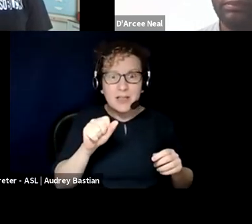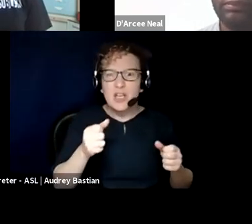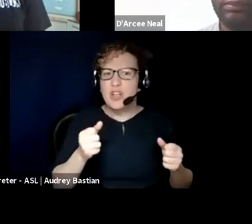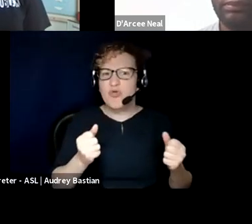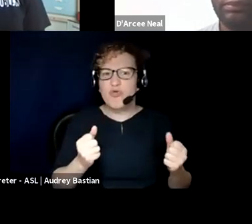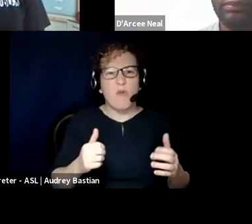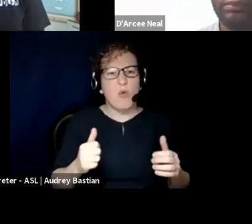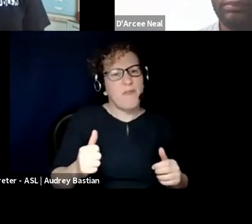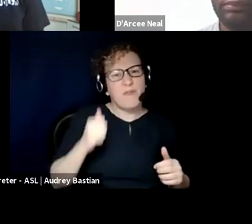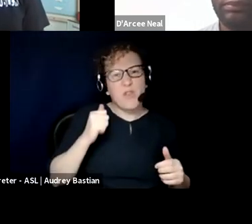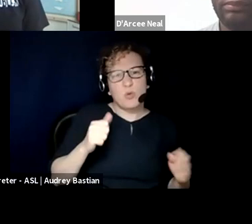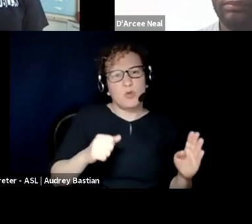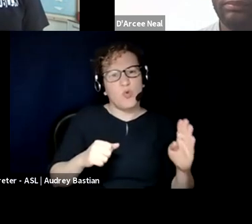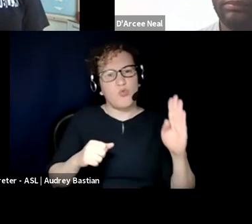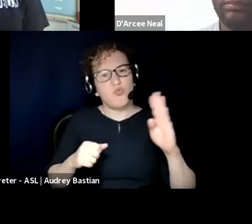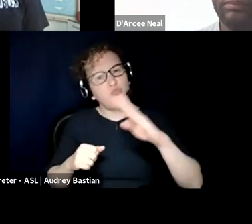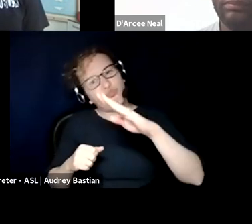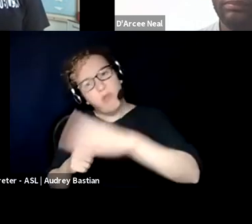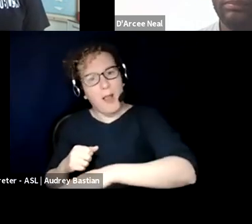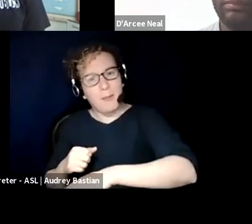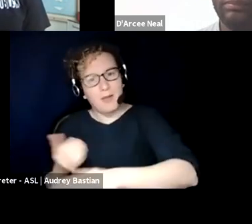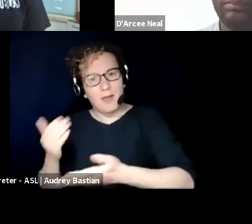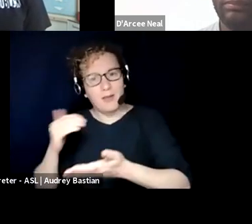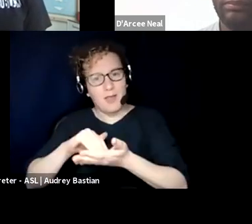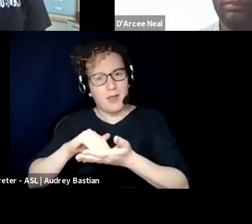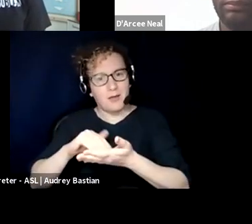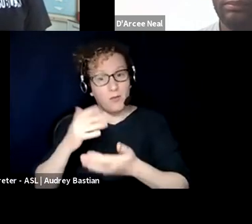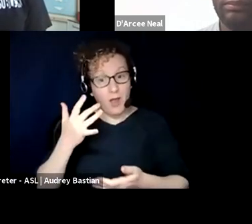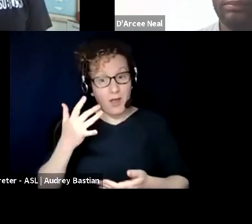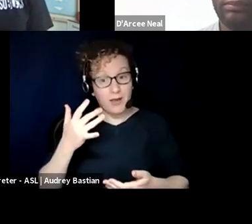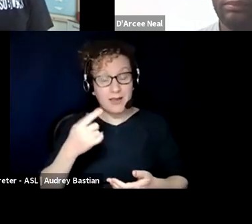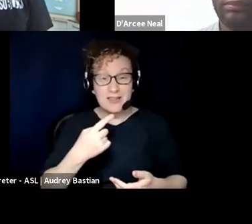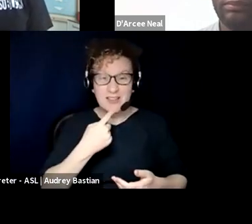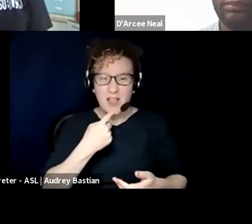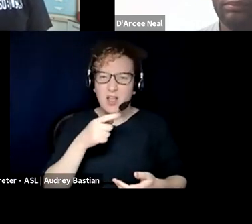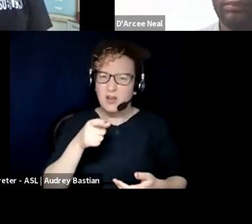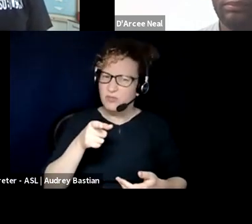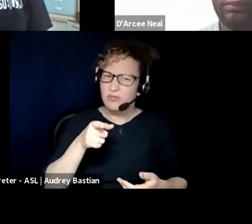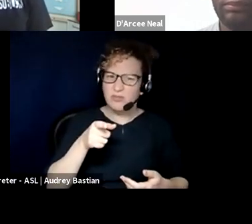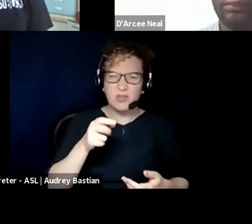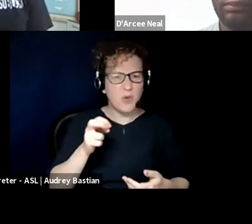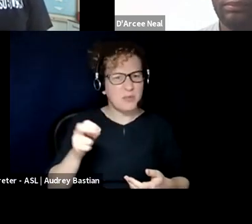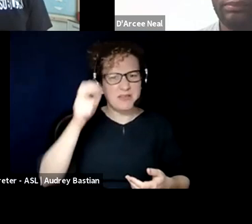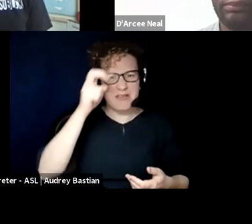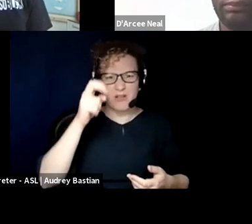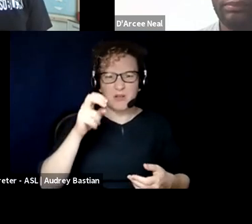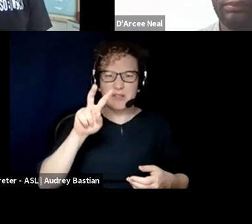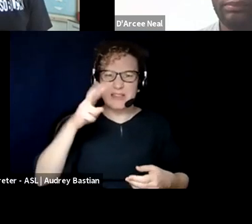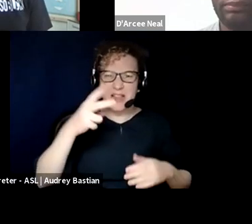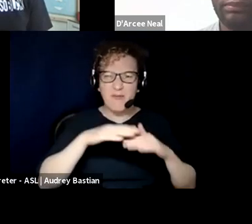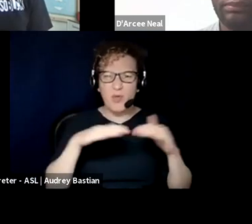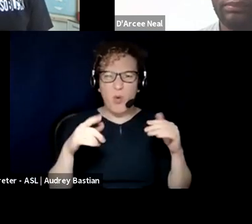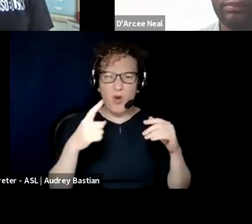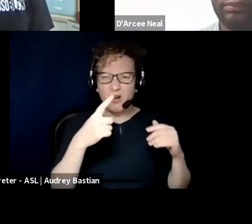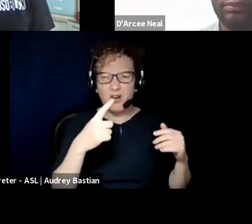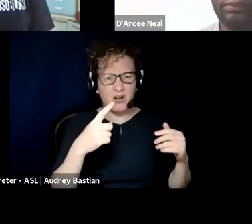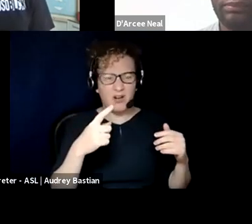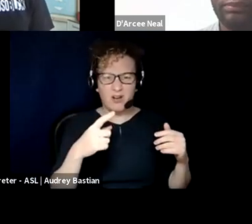out again because he said that I was able to go up the steps to the second level of